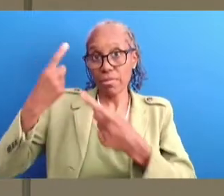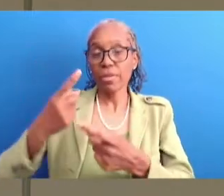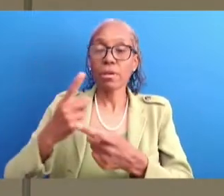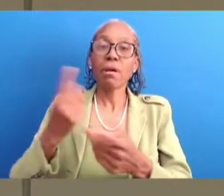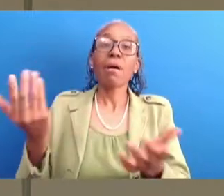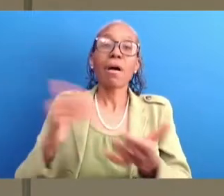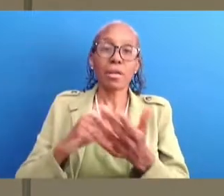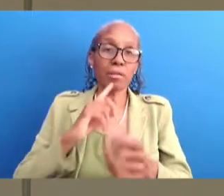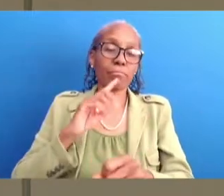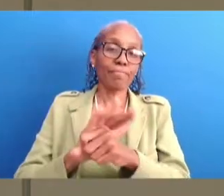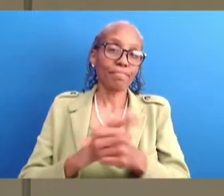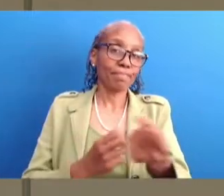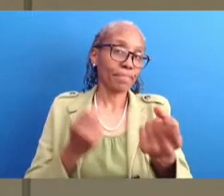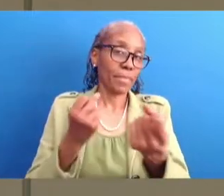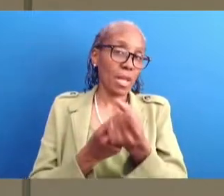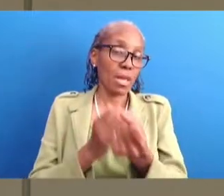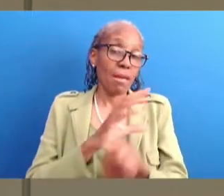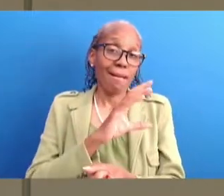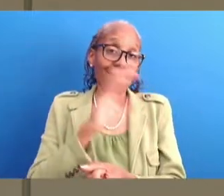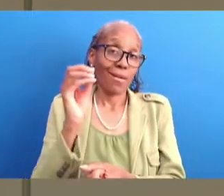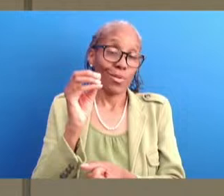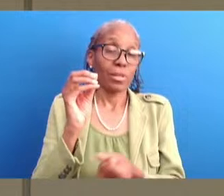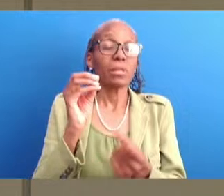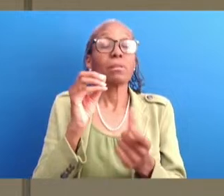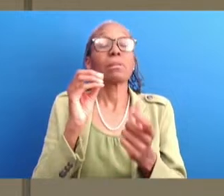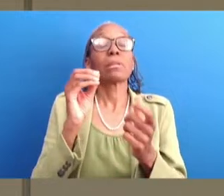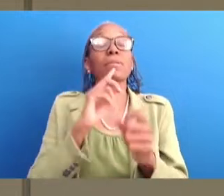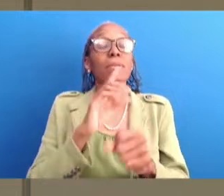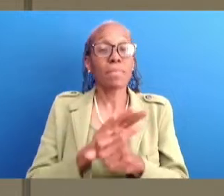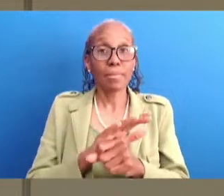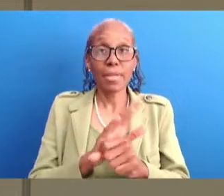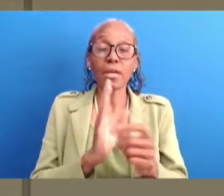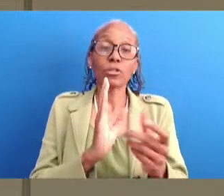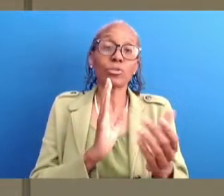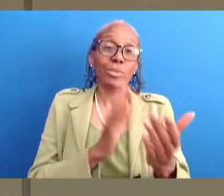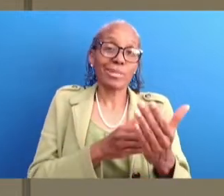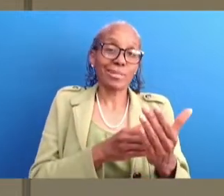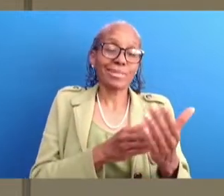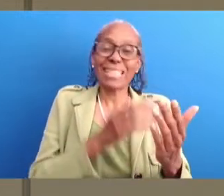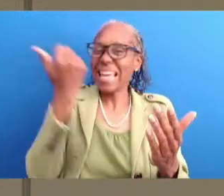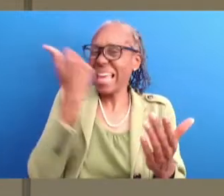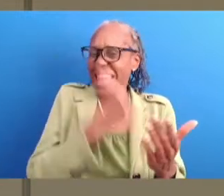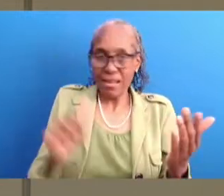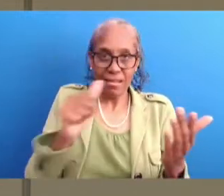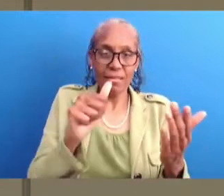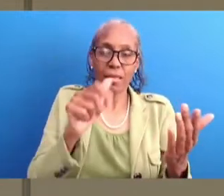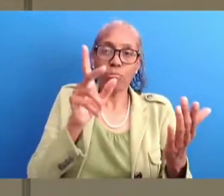CELEBRATING JEWISH AMERICAN